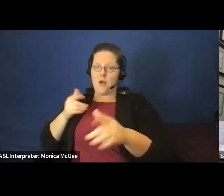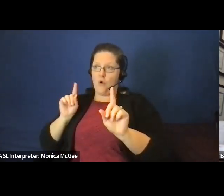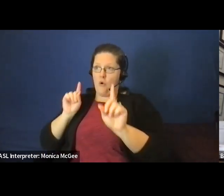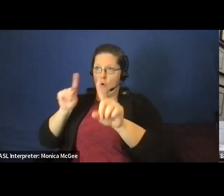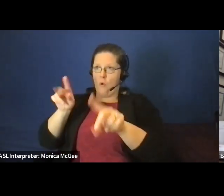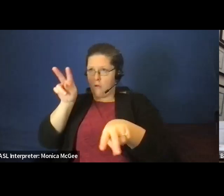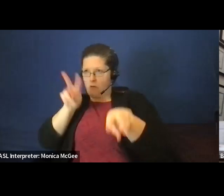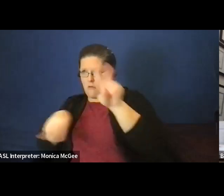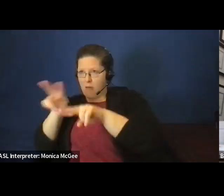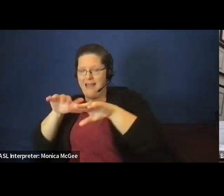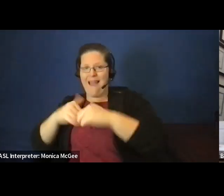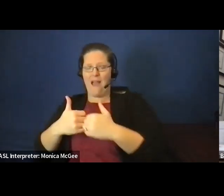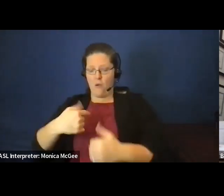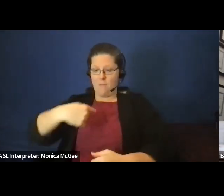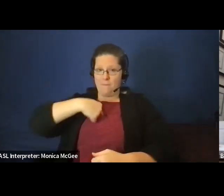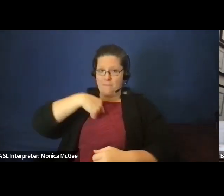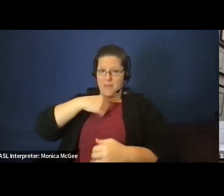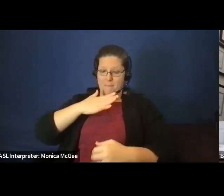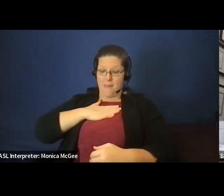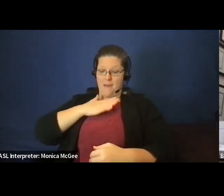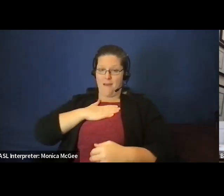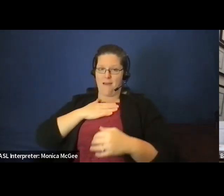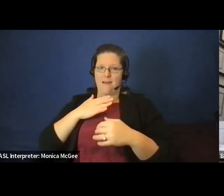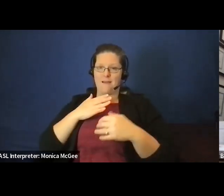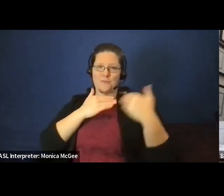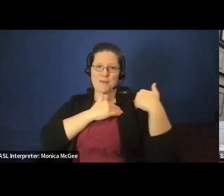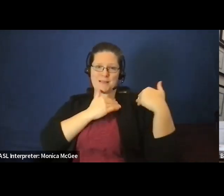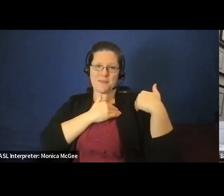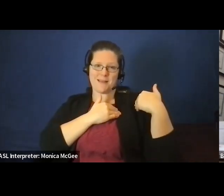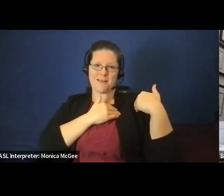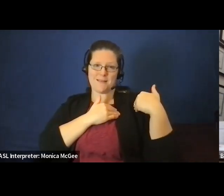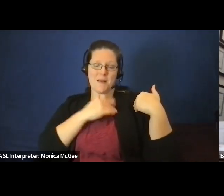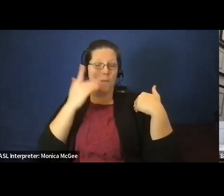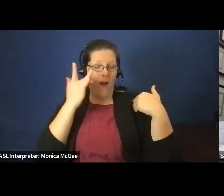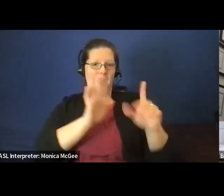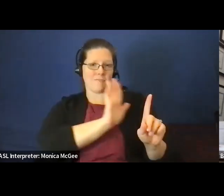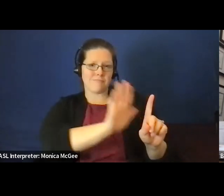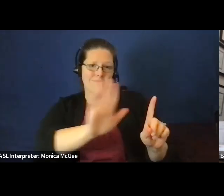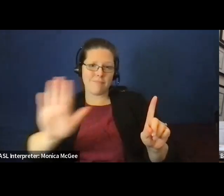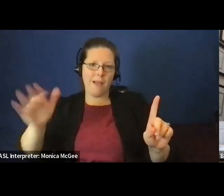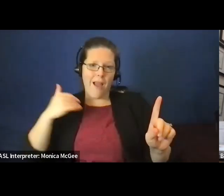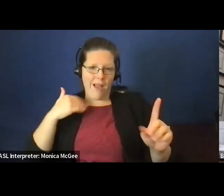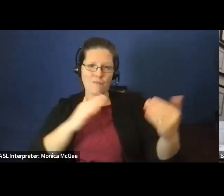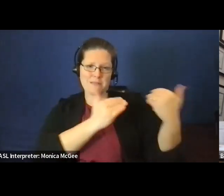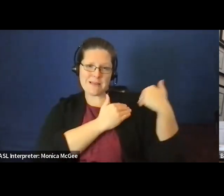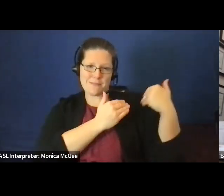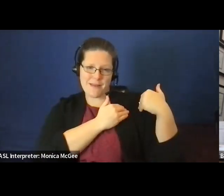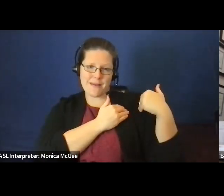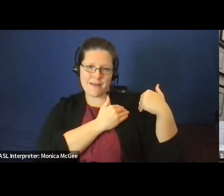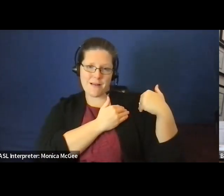activity of providing a -- in nice weather, an example of what a shelter